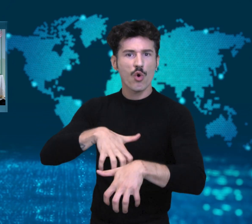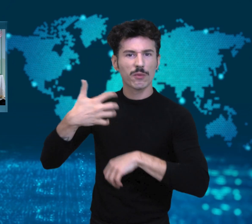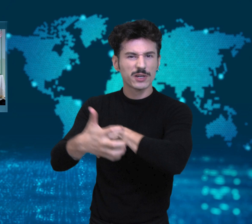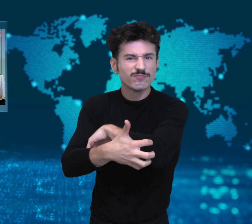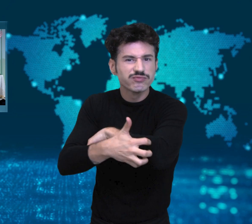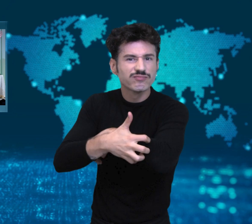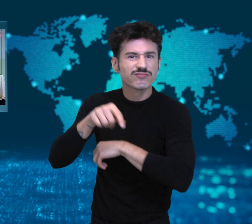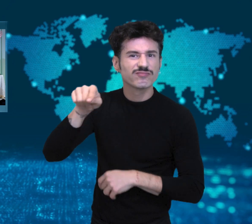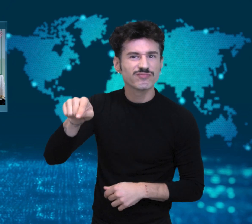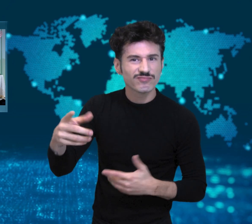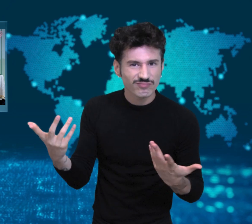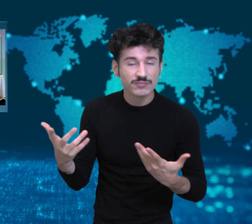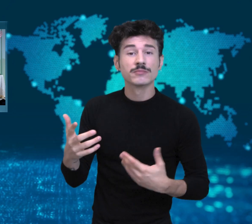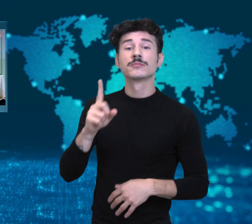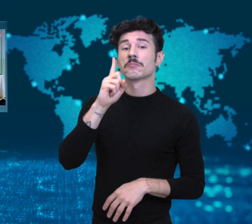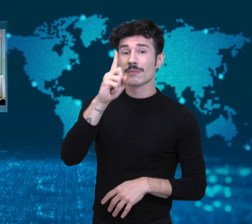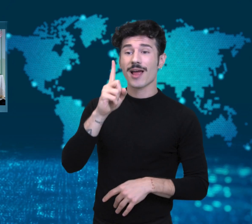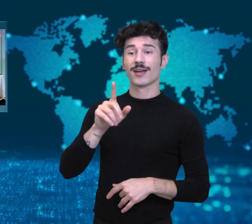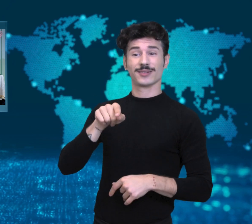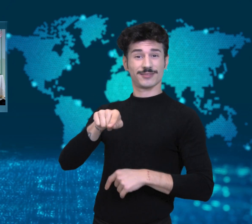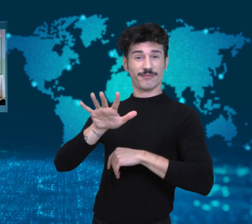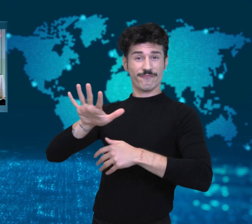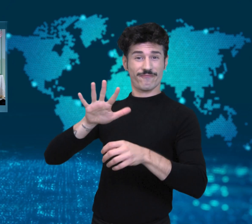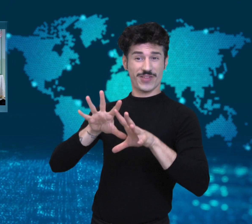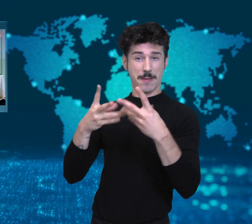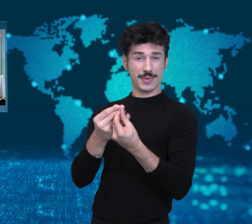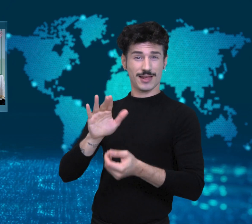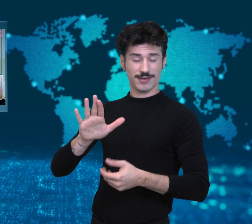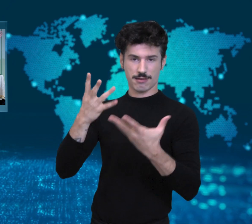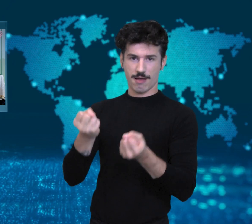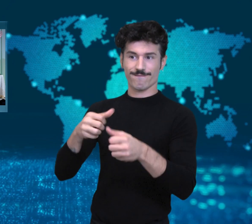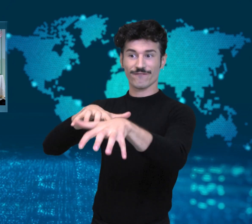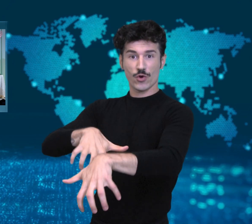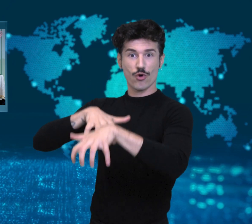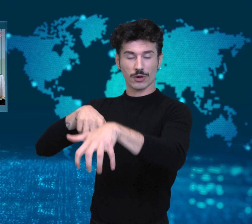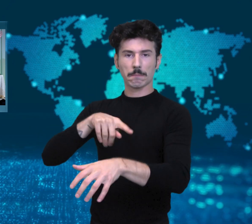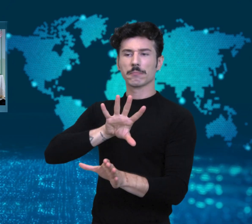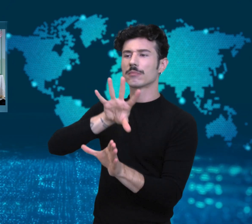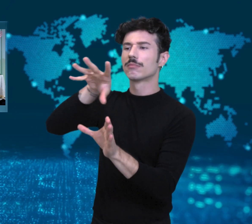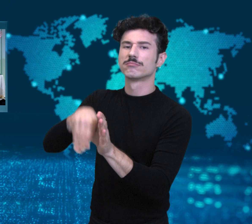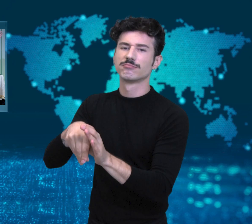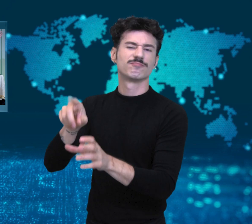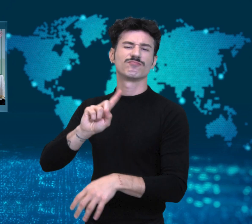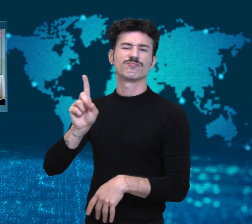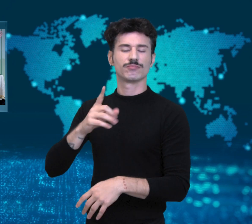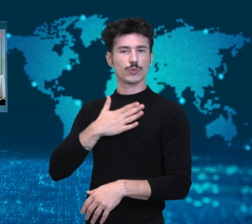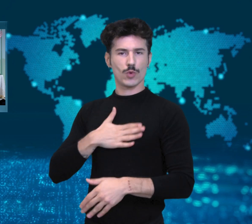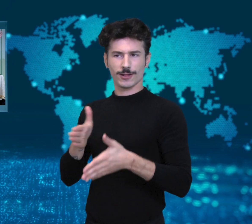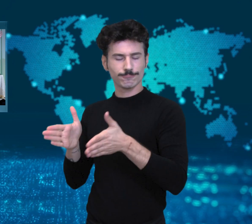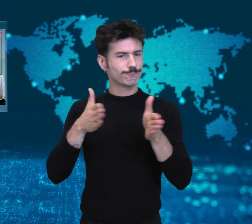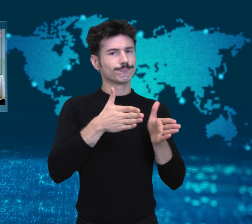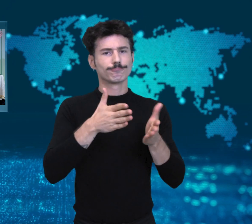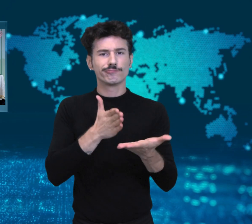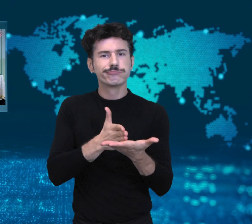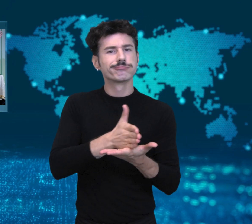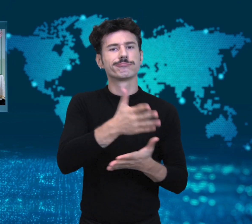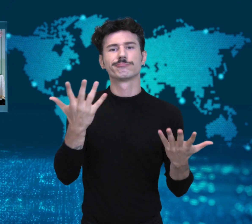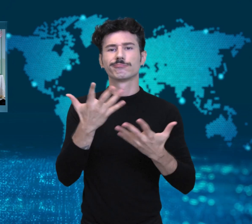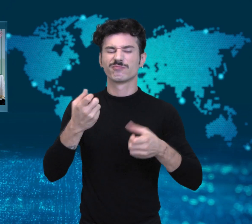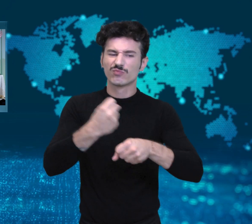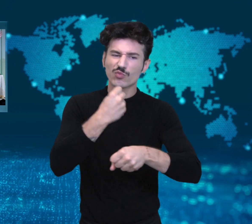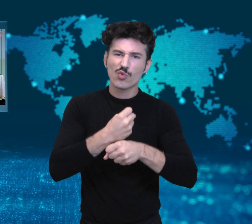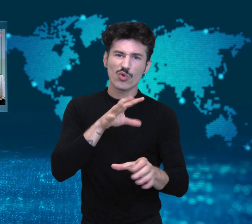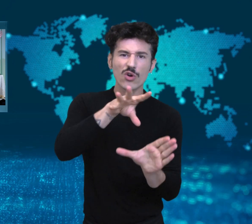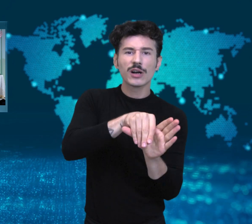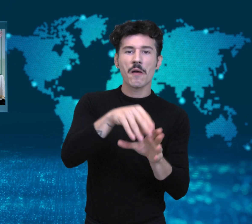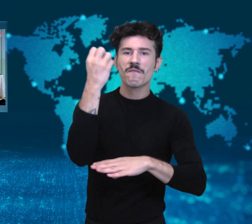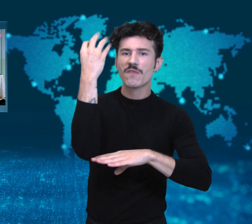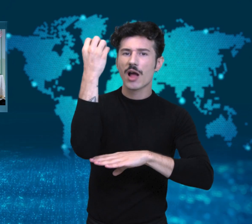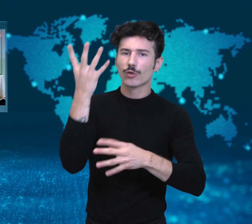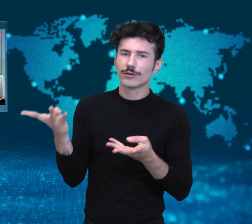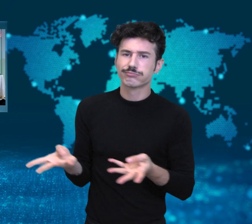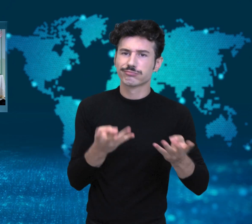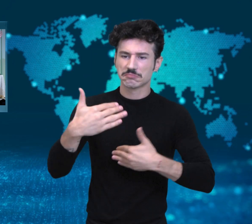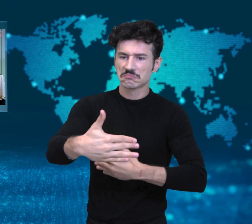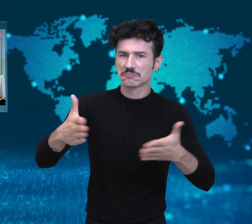Instead, Suga worked in a cardboard factory so that he could go to university,